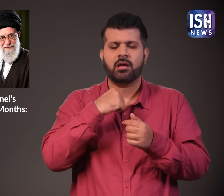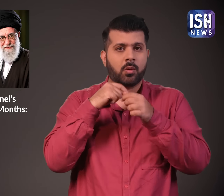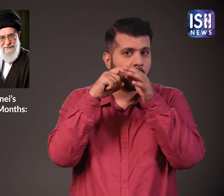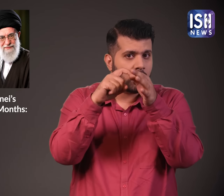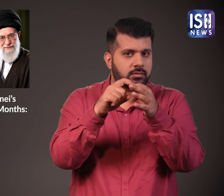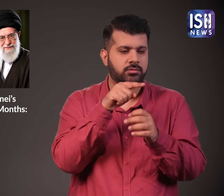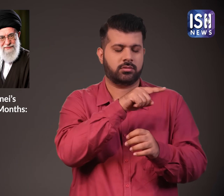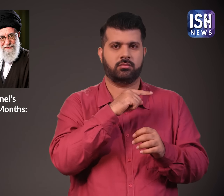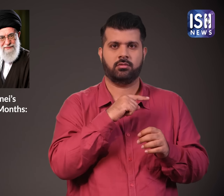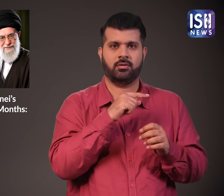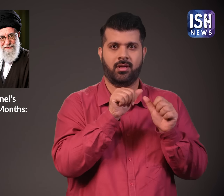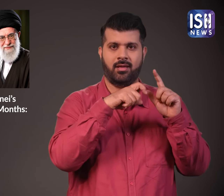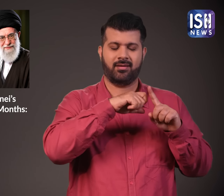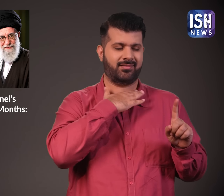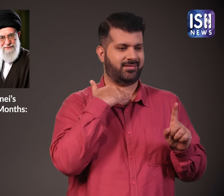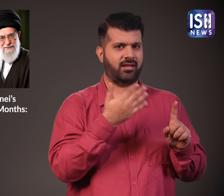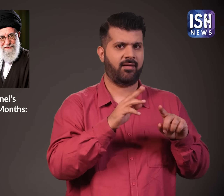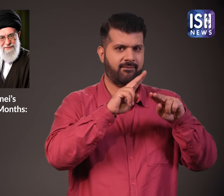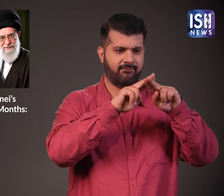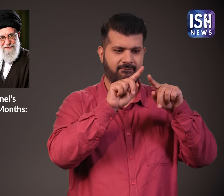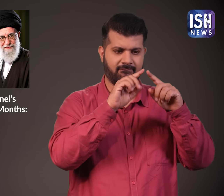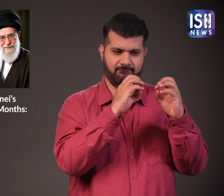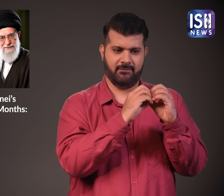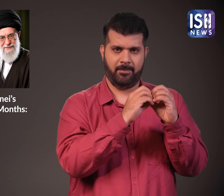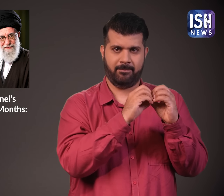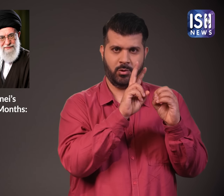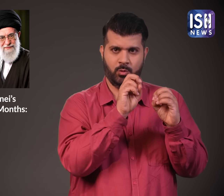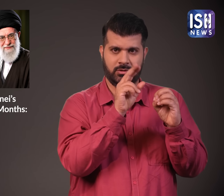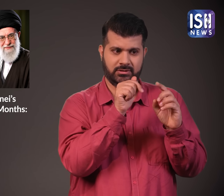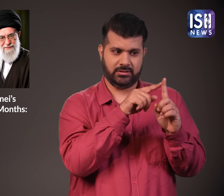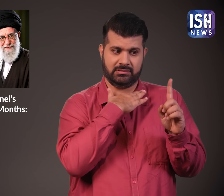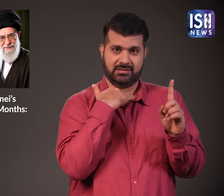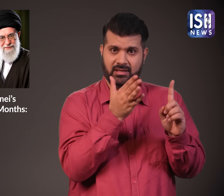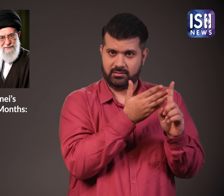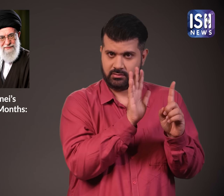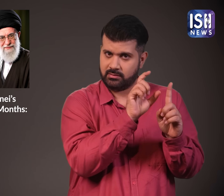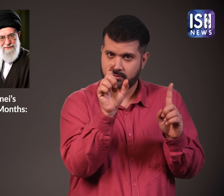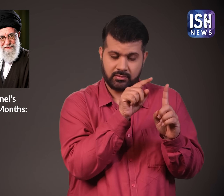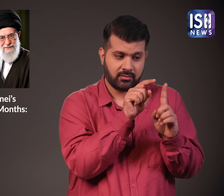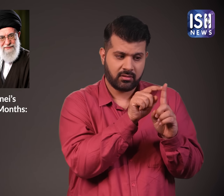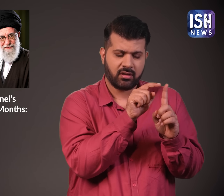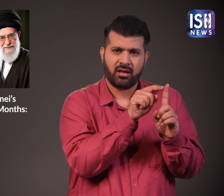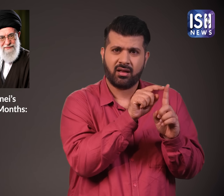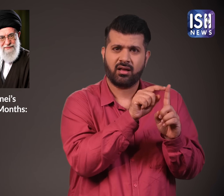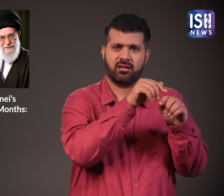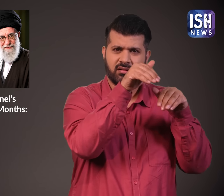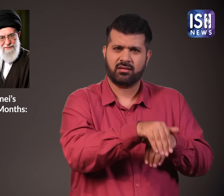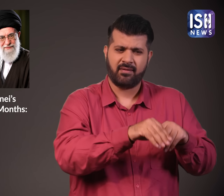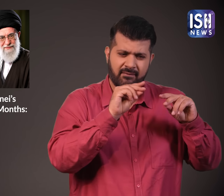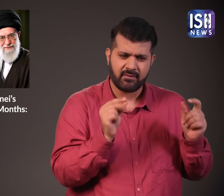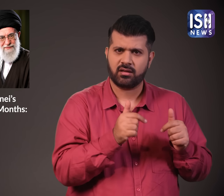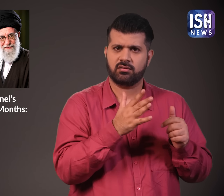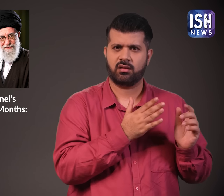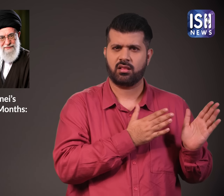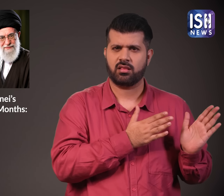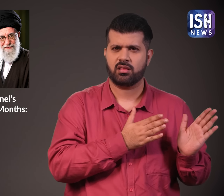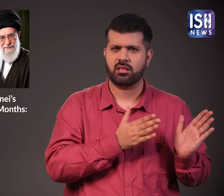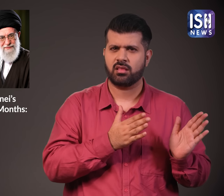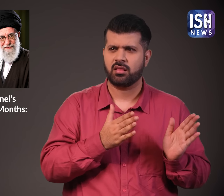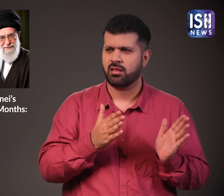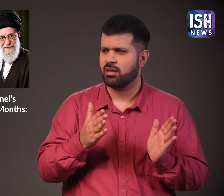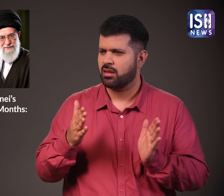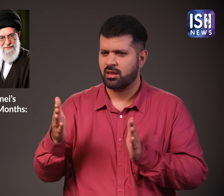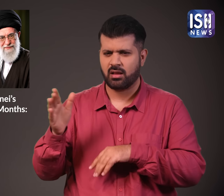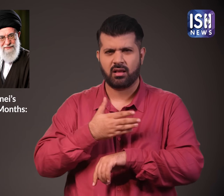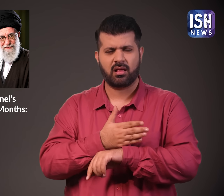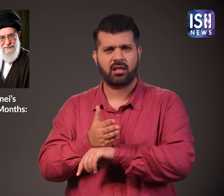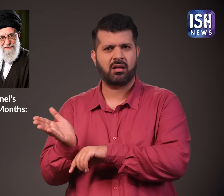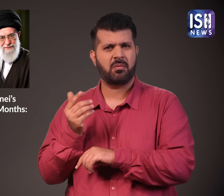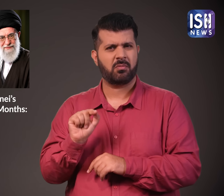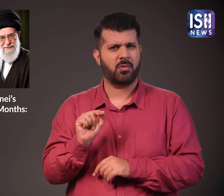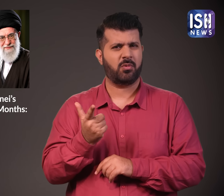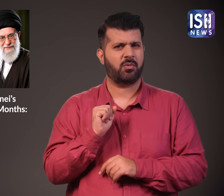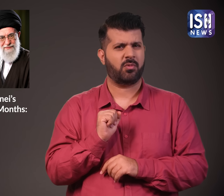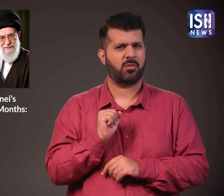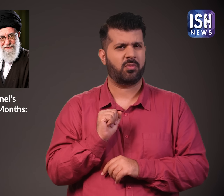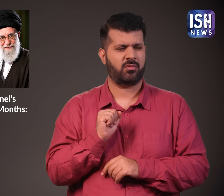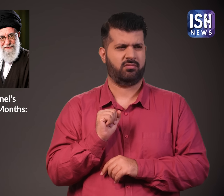But if he died in February, why was the funeral delayed?